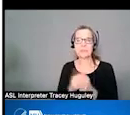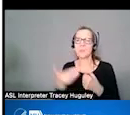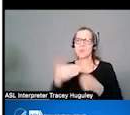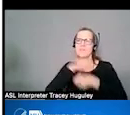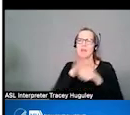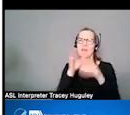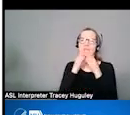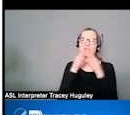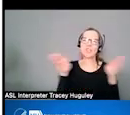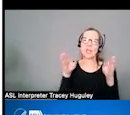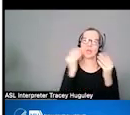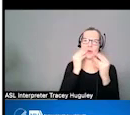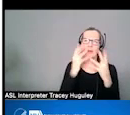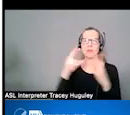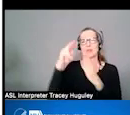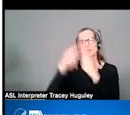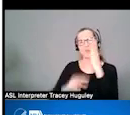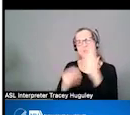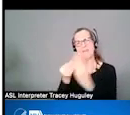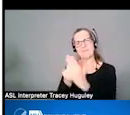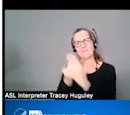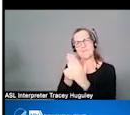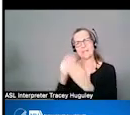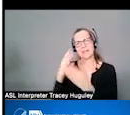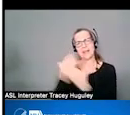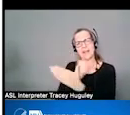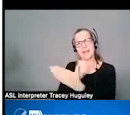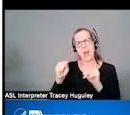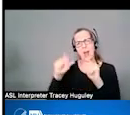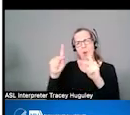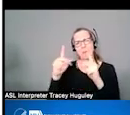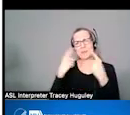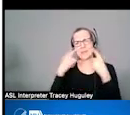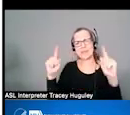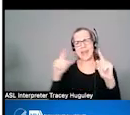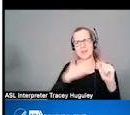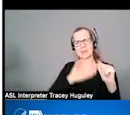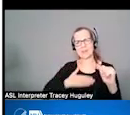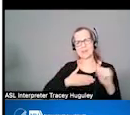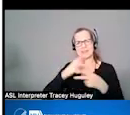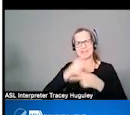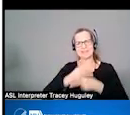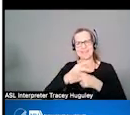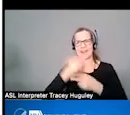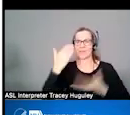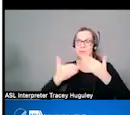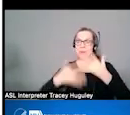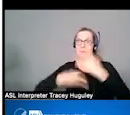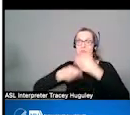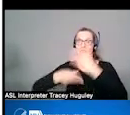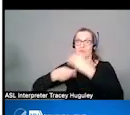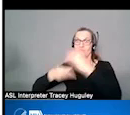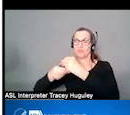but please do read your funding opportunity announcement carefully because there might be additional institute, center,